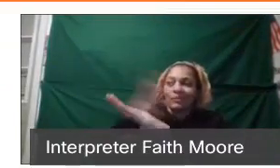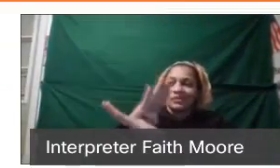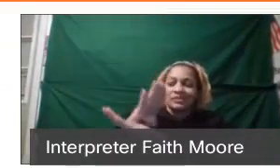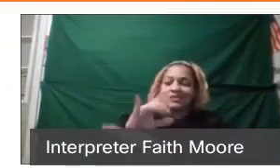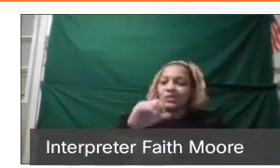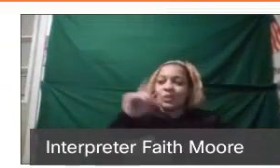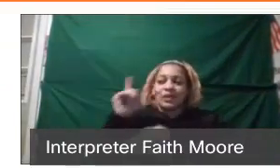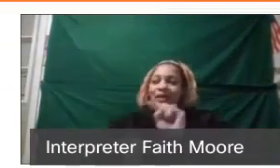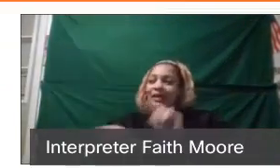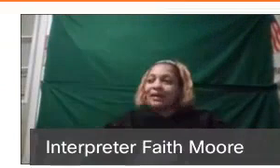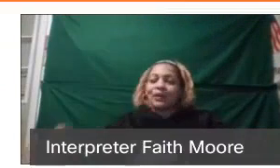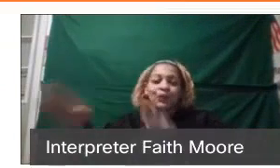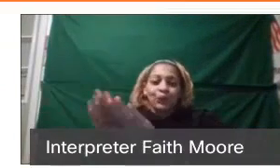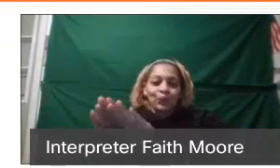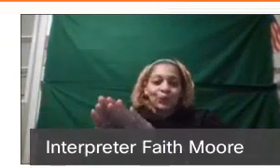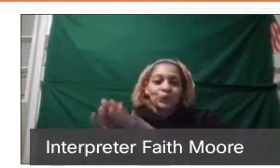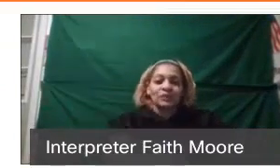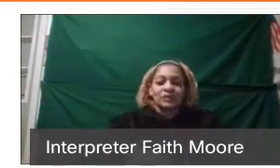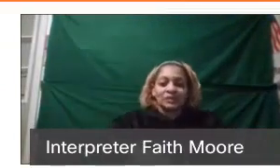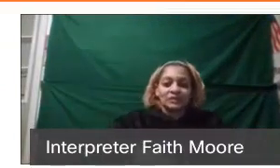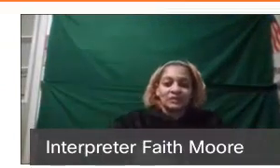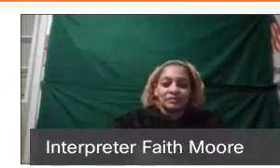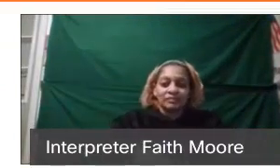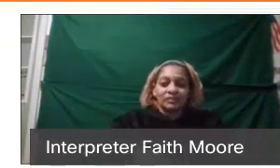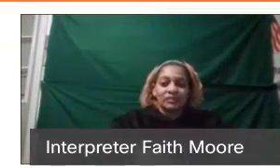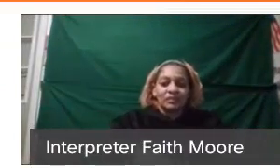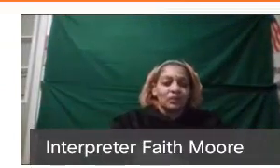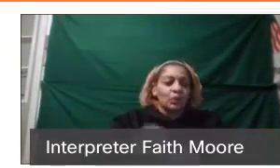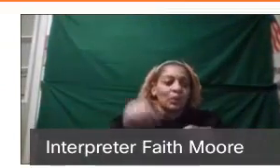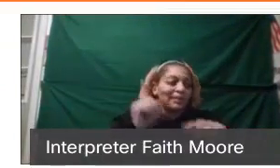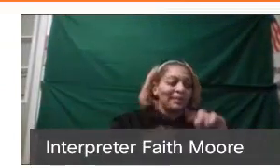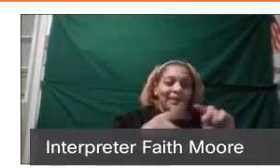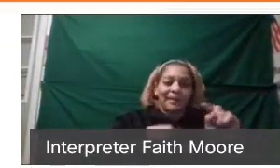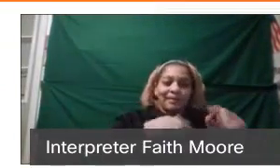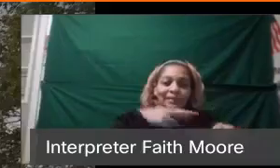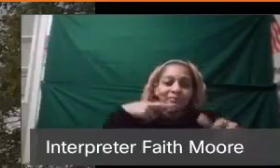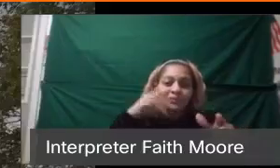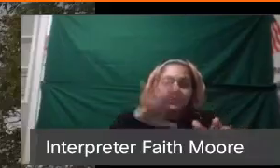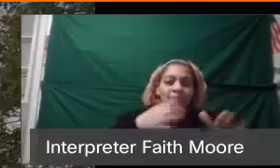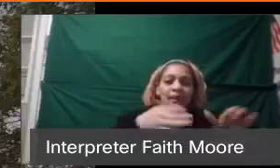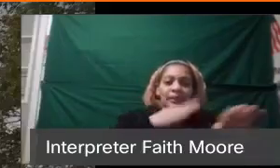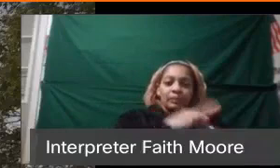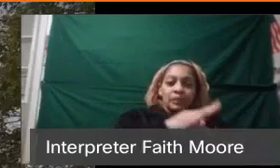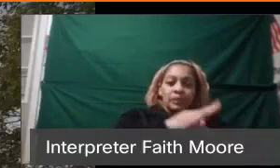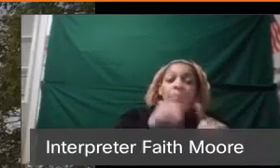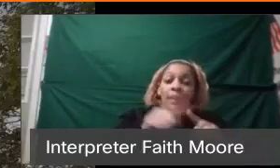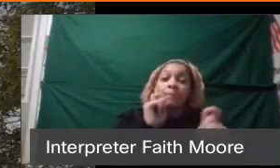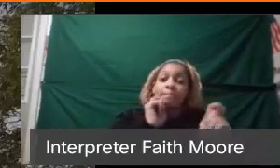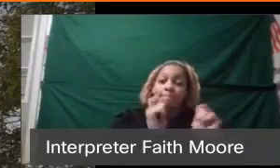Close something world risk on a business along. Narrowed but modified the scorecard will be possible.